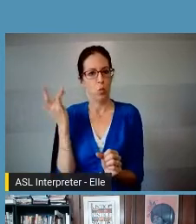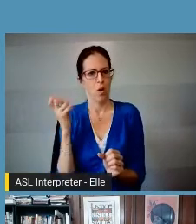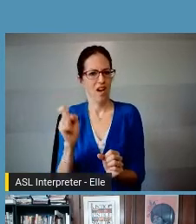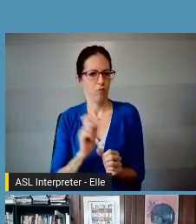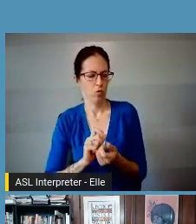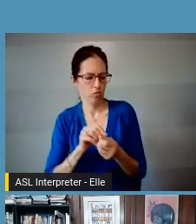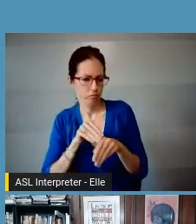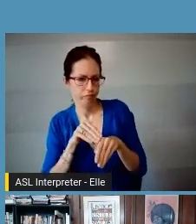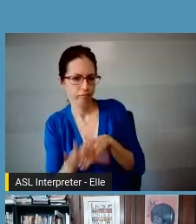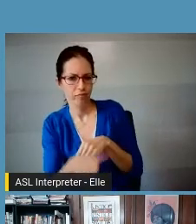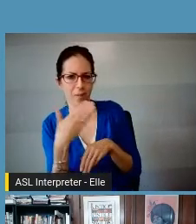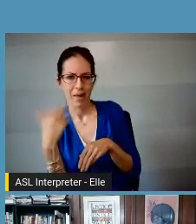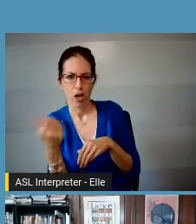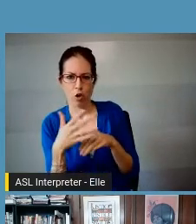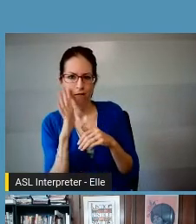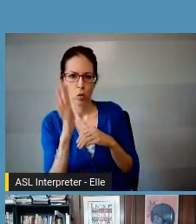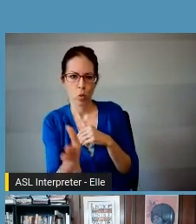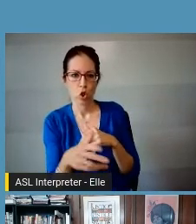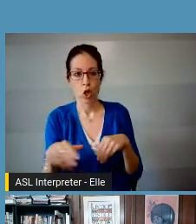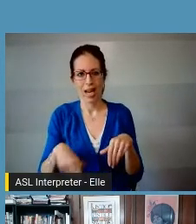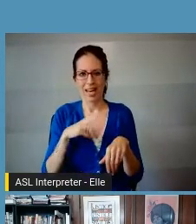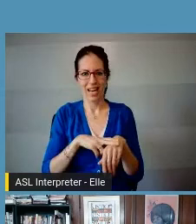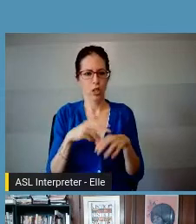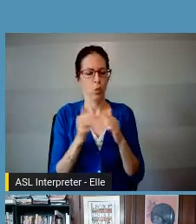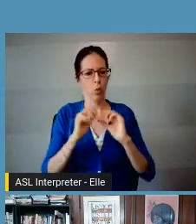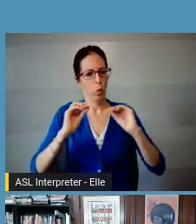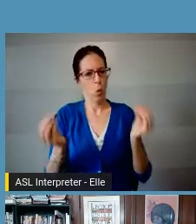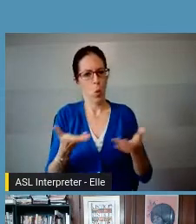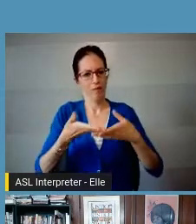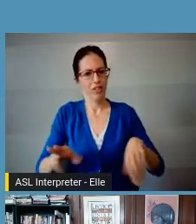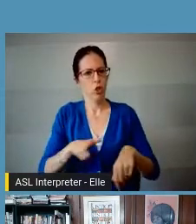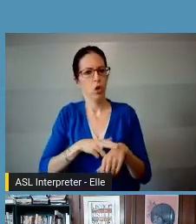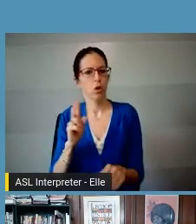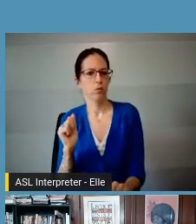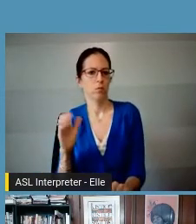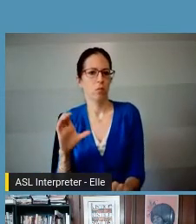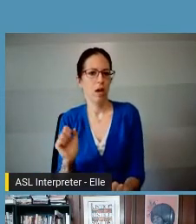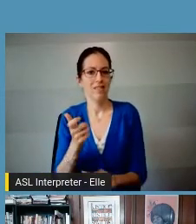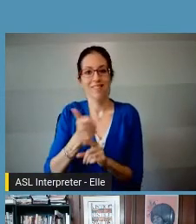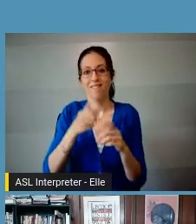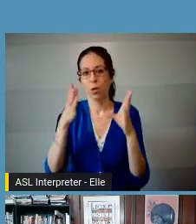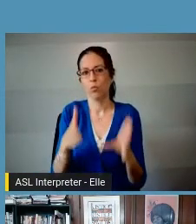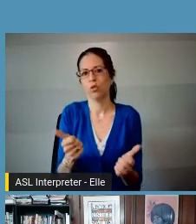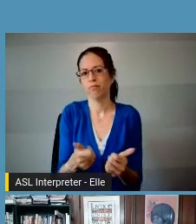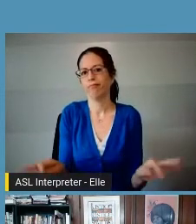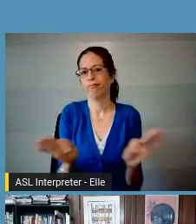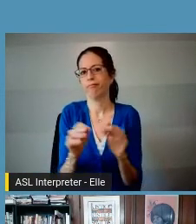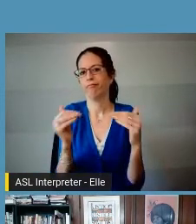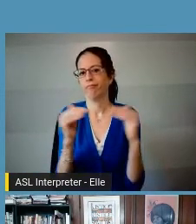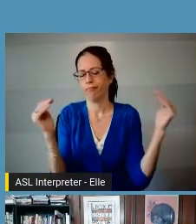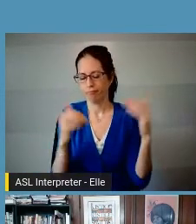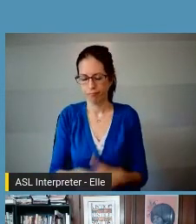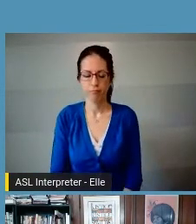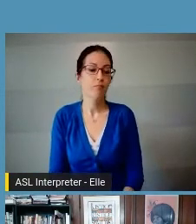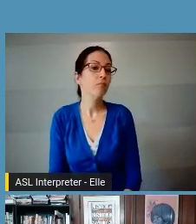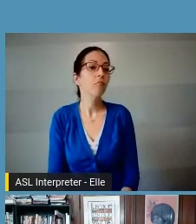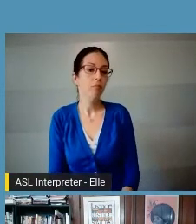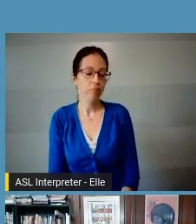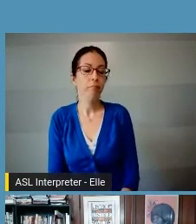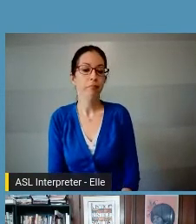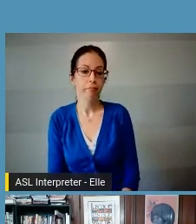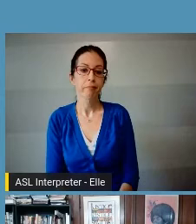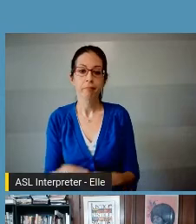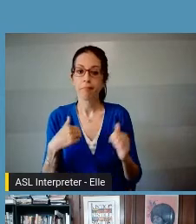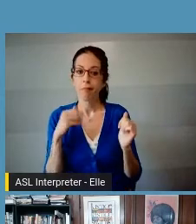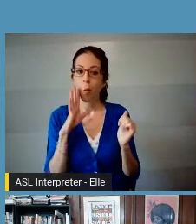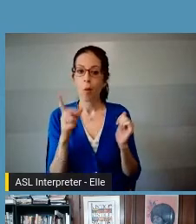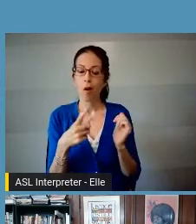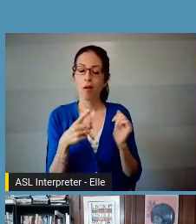by race where every person matters equally. I want to shape up his history you can read